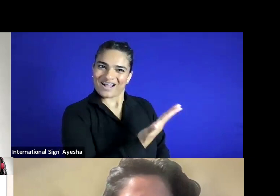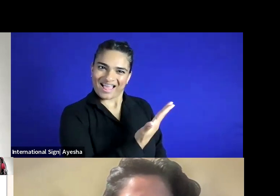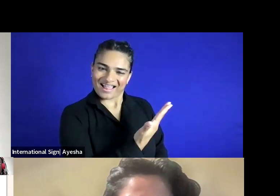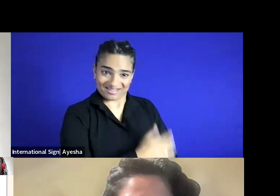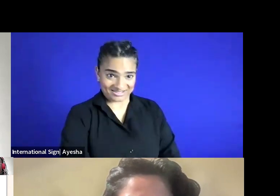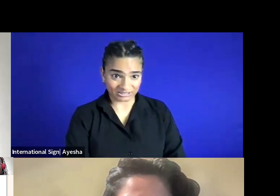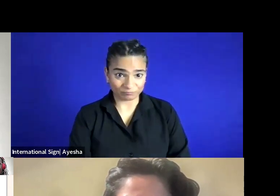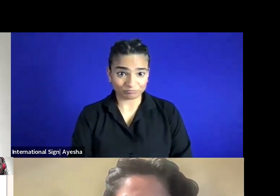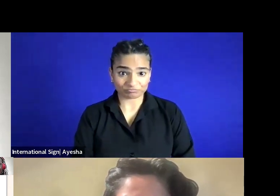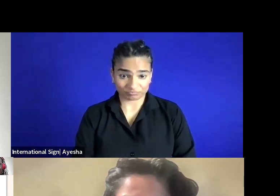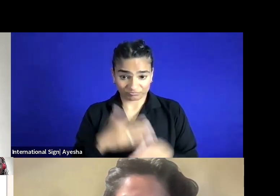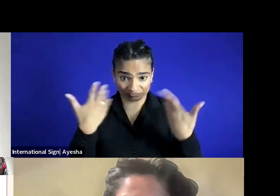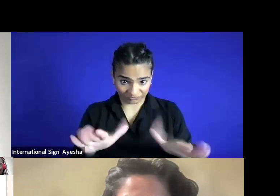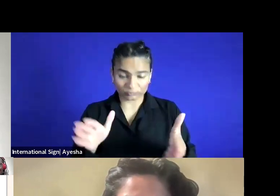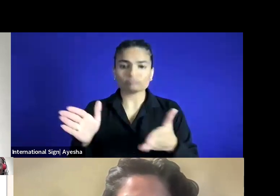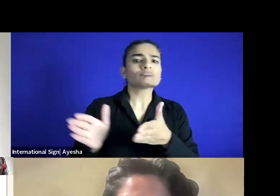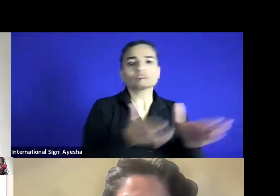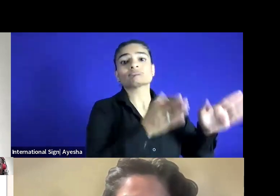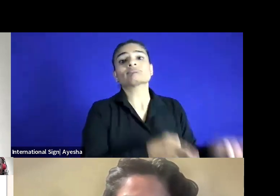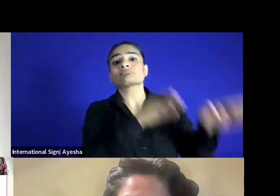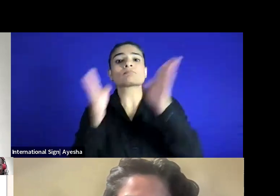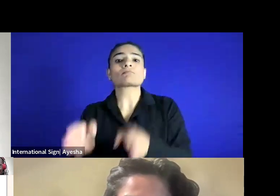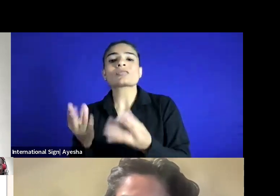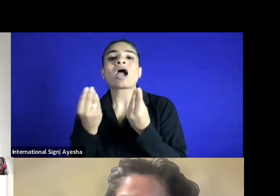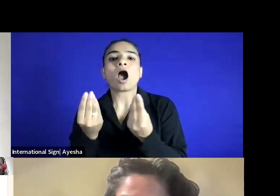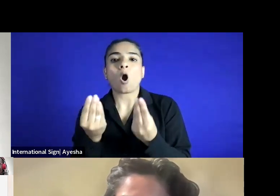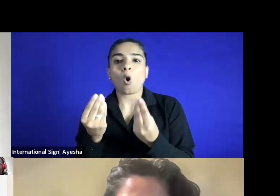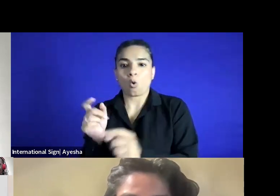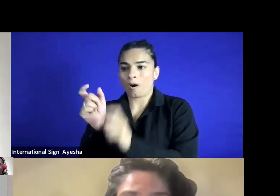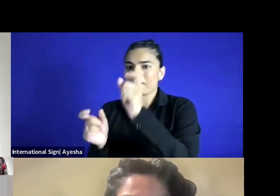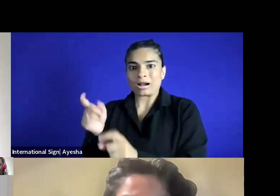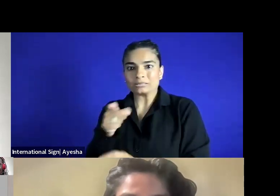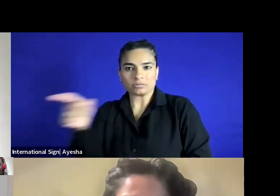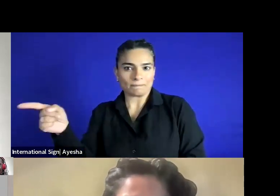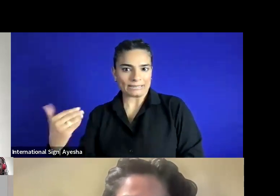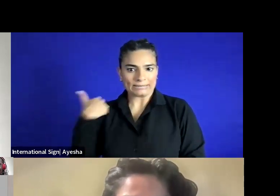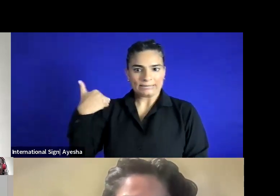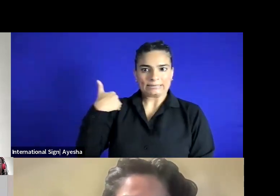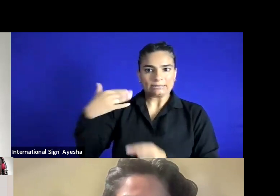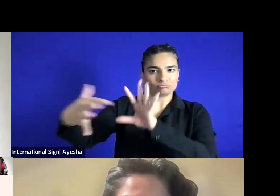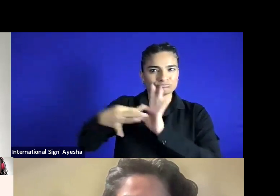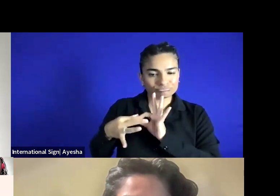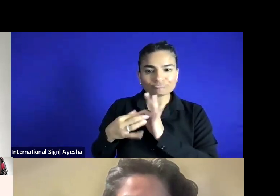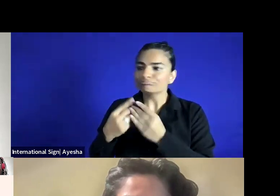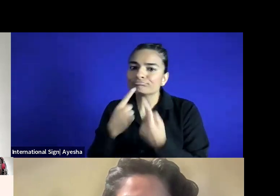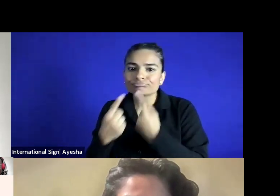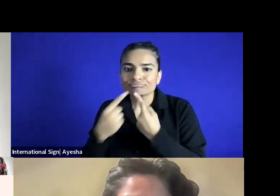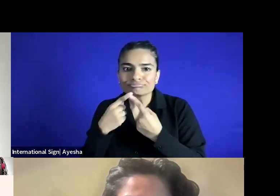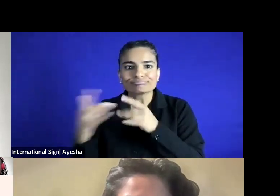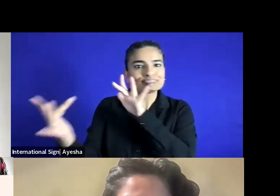how how do the participants get to connect among each other. So on two ways. One is meet other attendees.